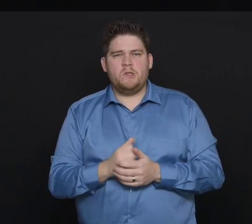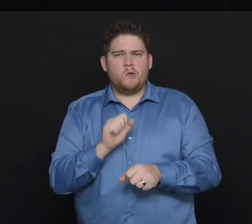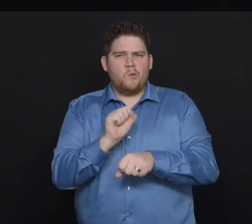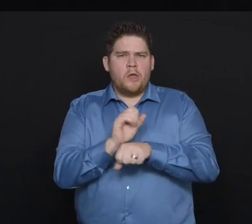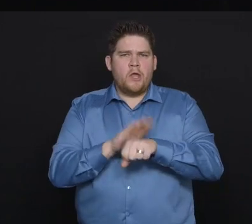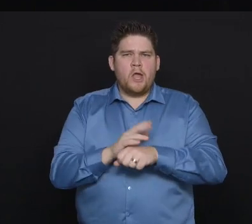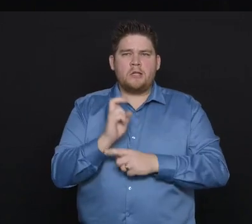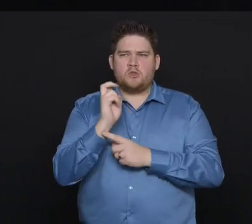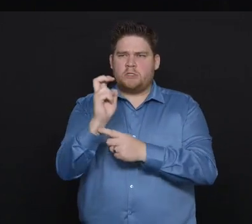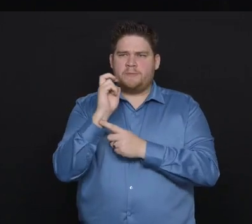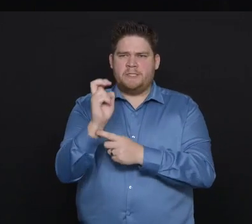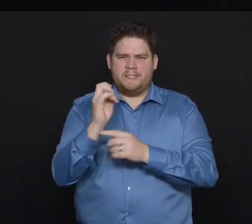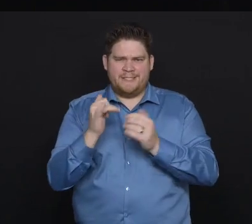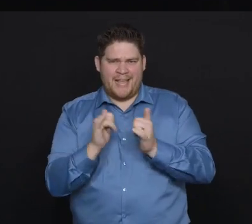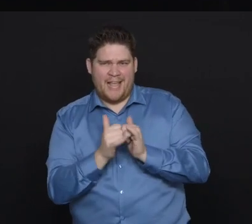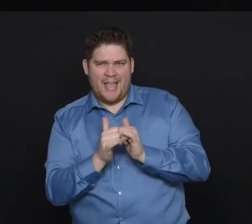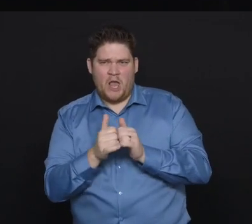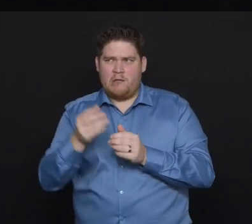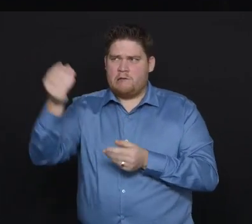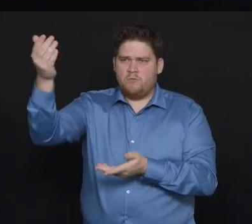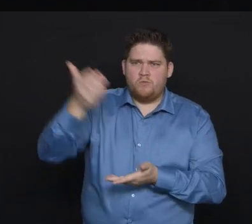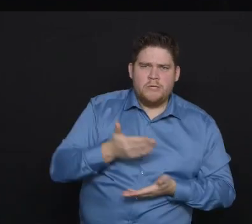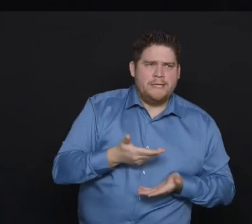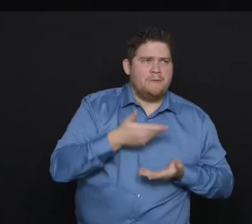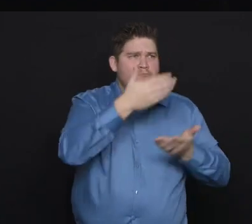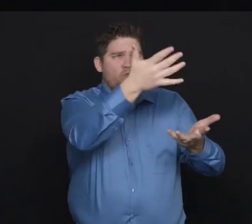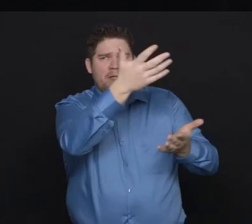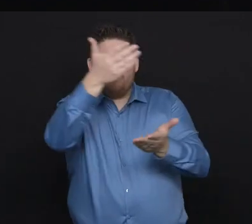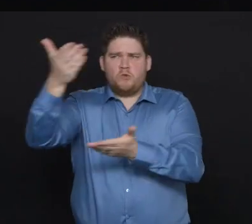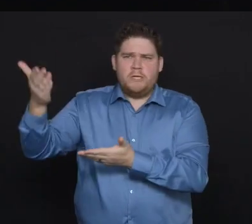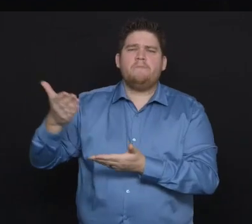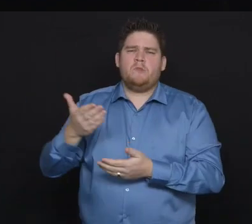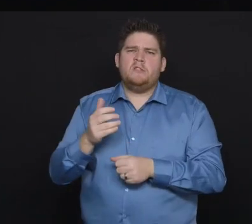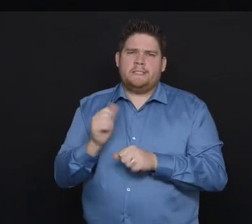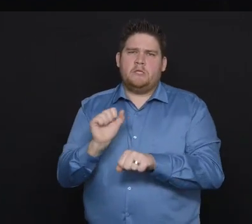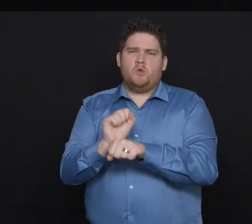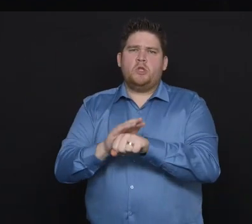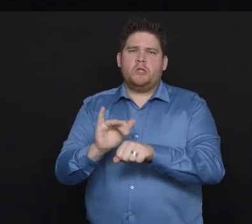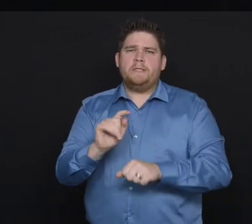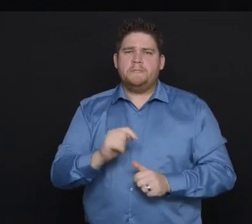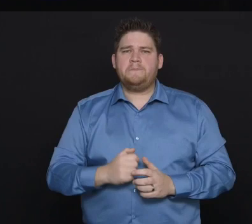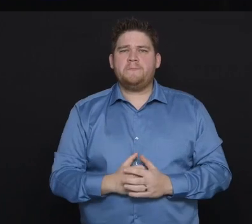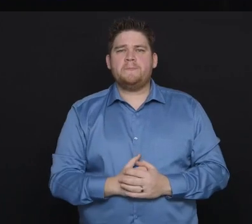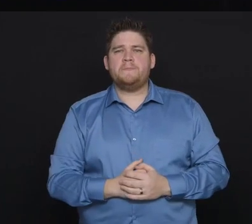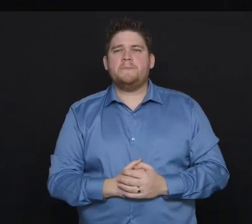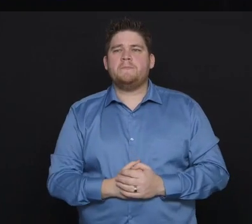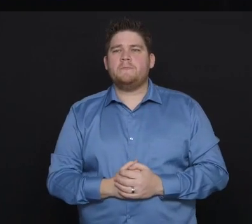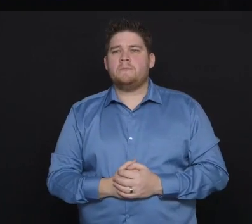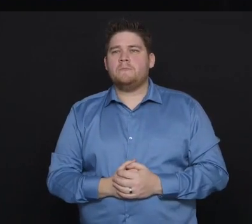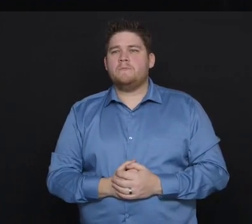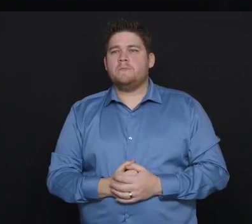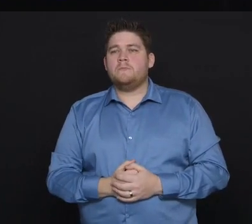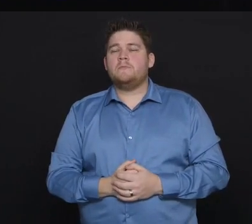how we could do that. Also, we have a number of ventilator capacities that are out there and what is in the